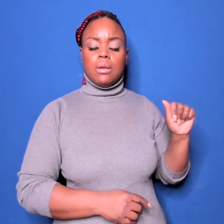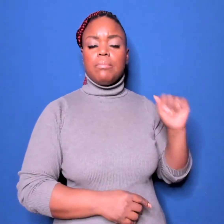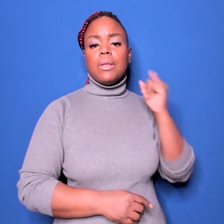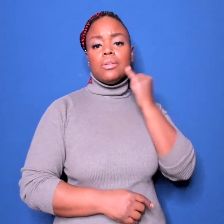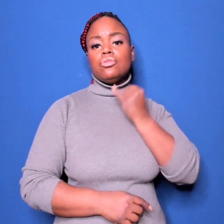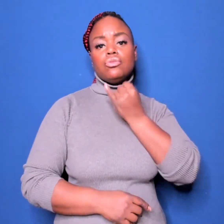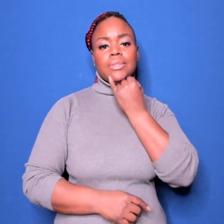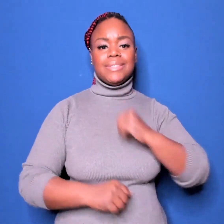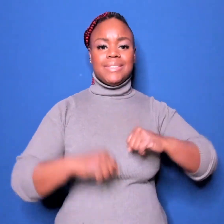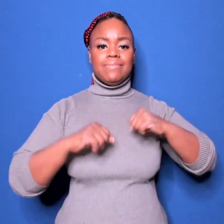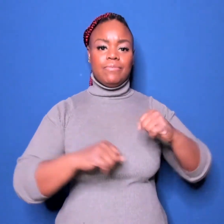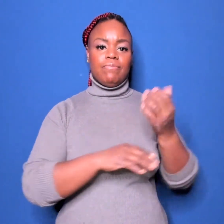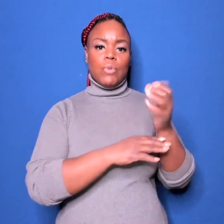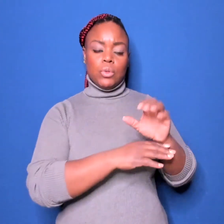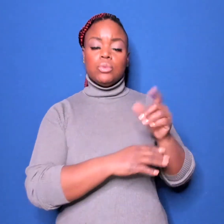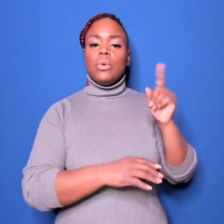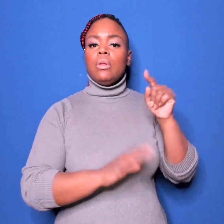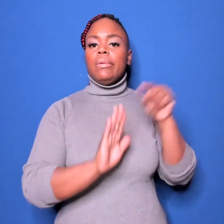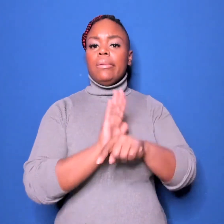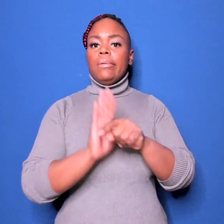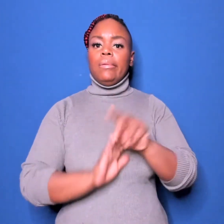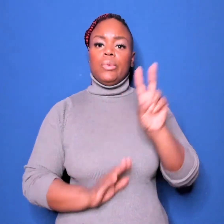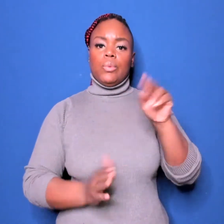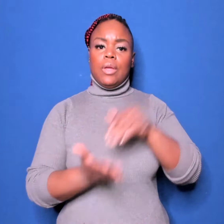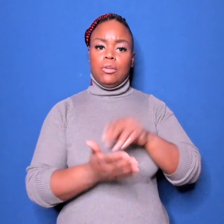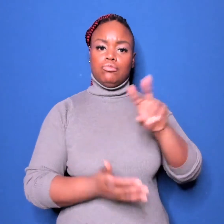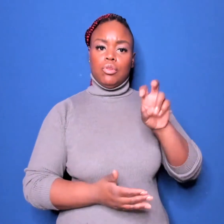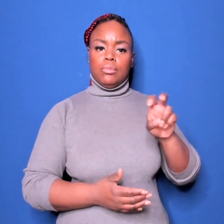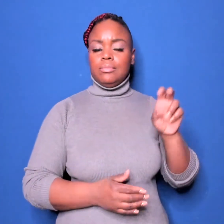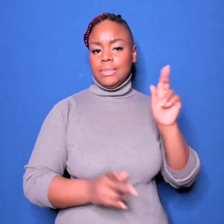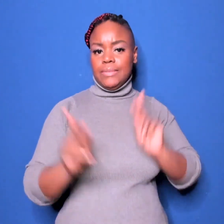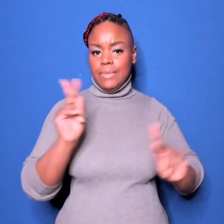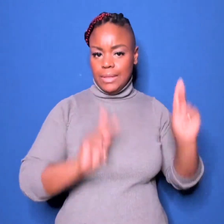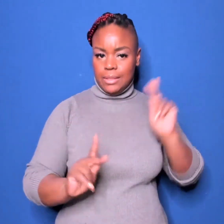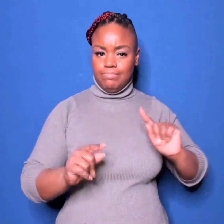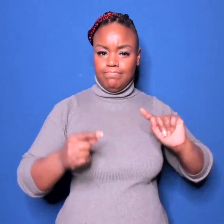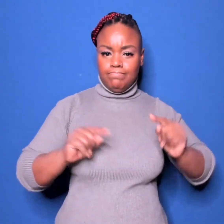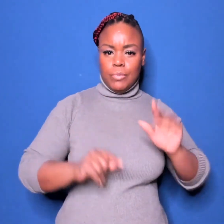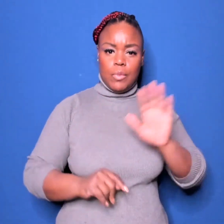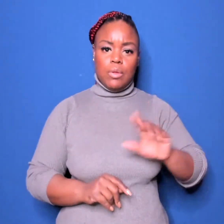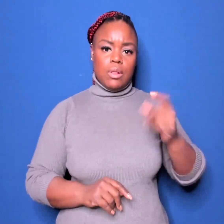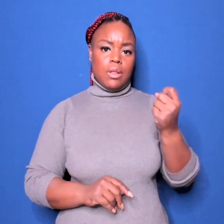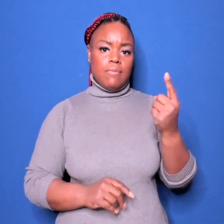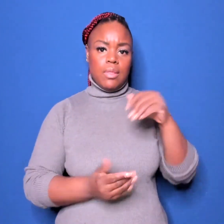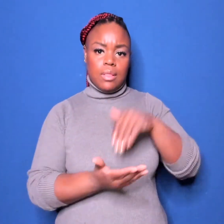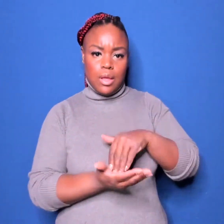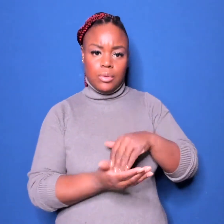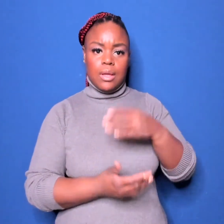by the Israeli Defense Force which killed over 2,200 civilians, wounded approximately 11,000,